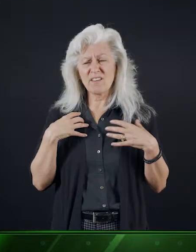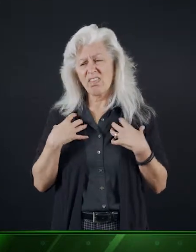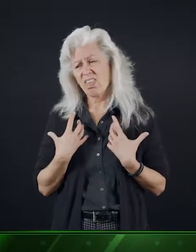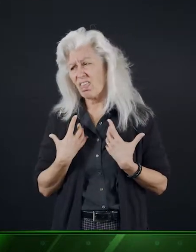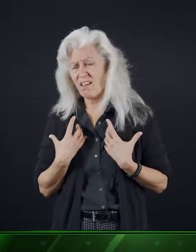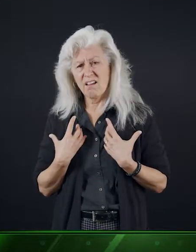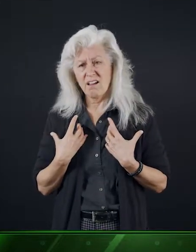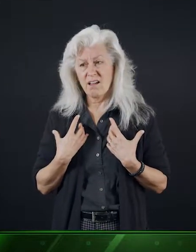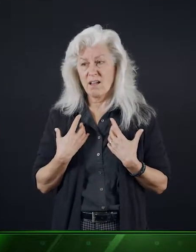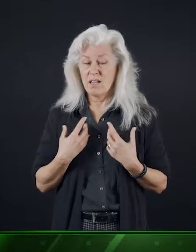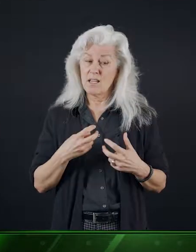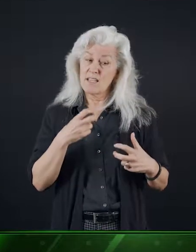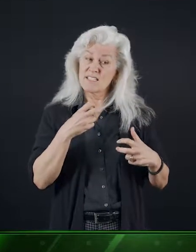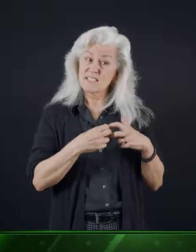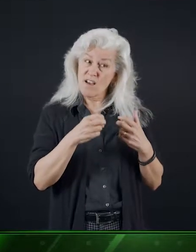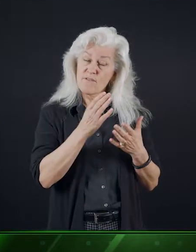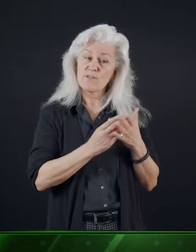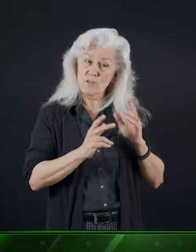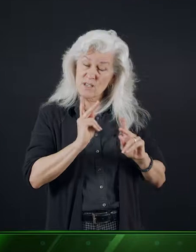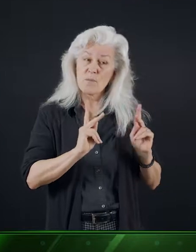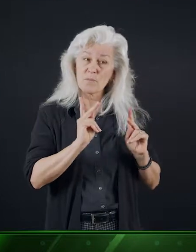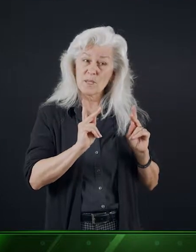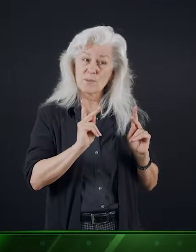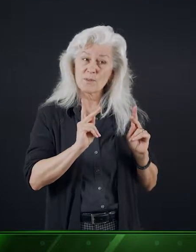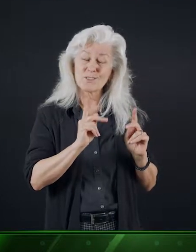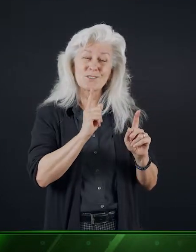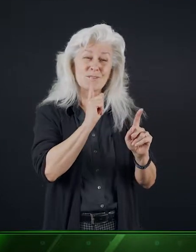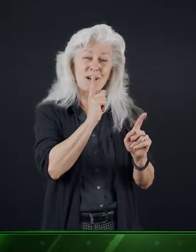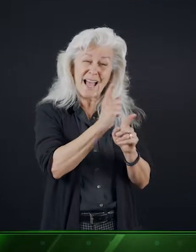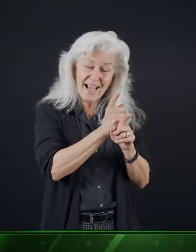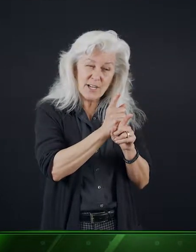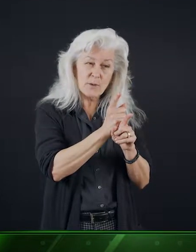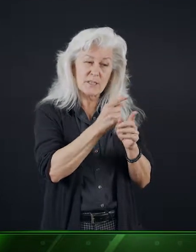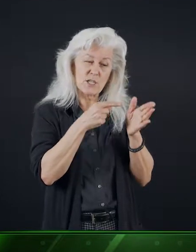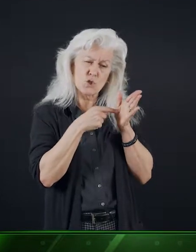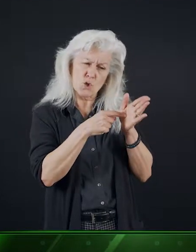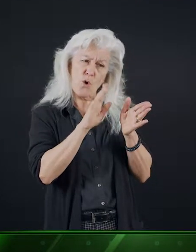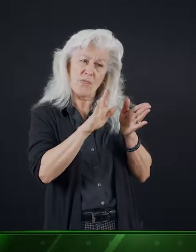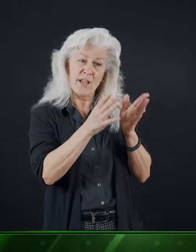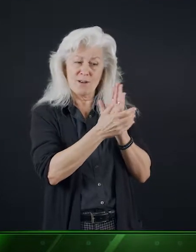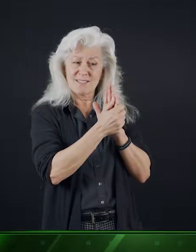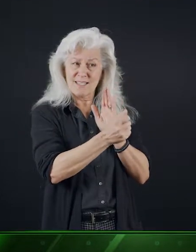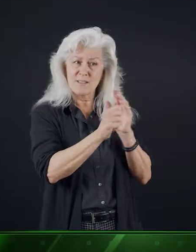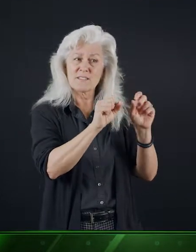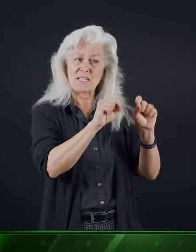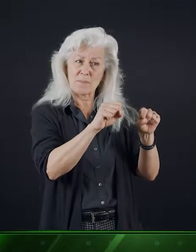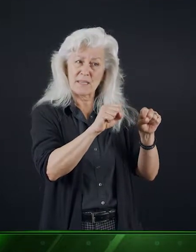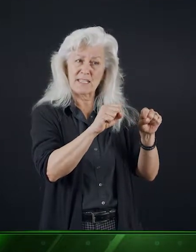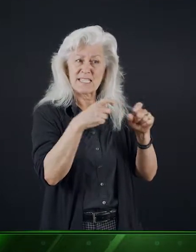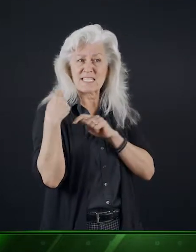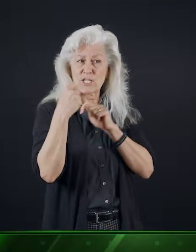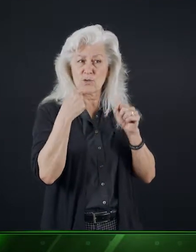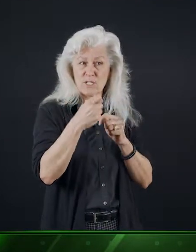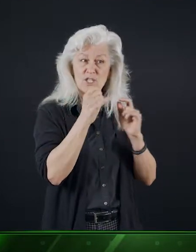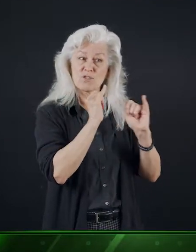It is difficult for some people to accurately convey their skills and abilities in a traditional interview format.